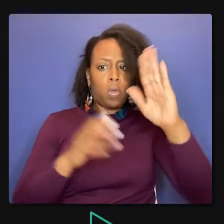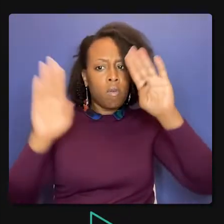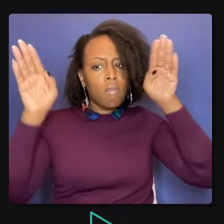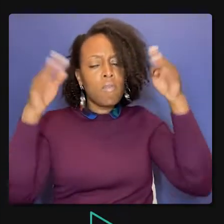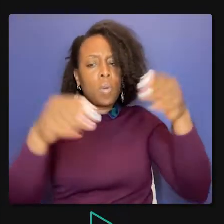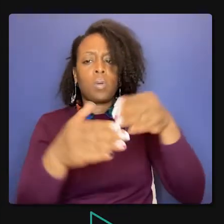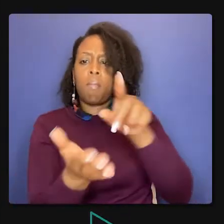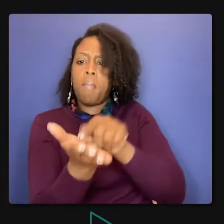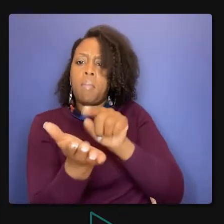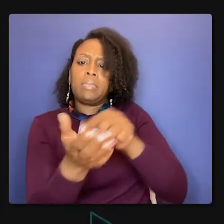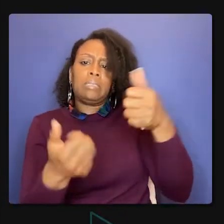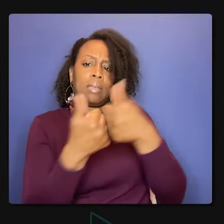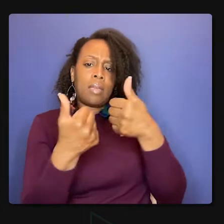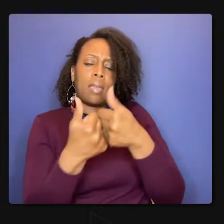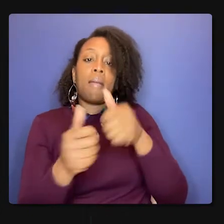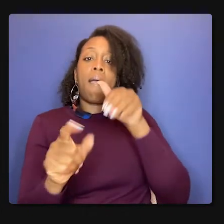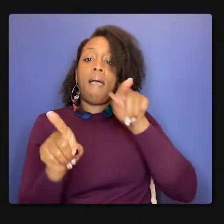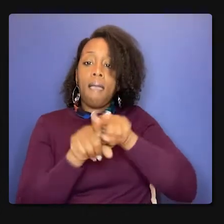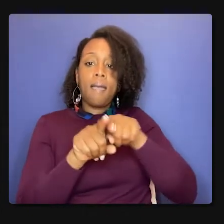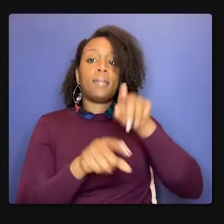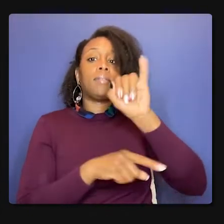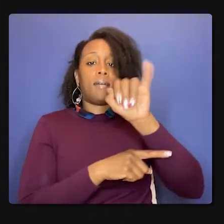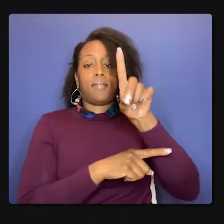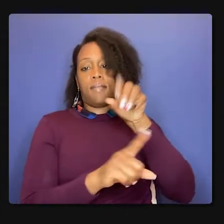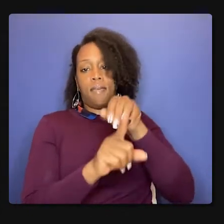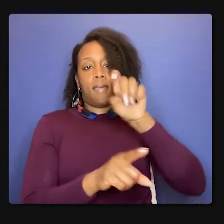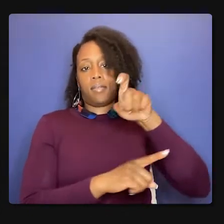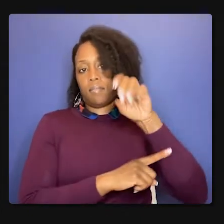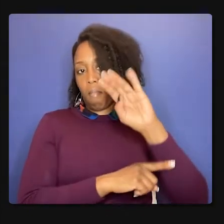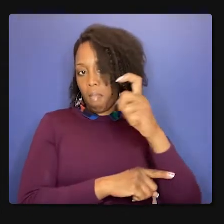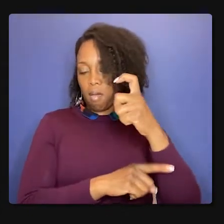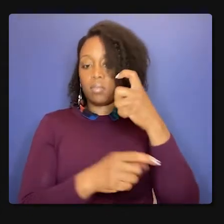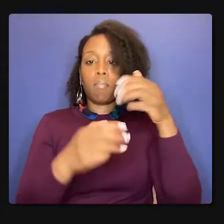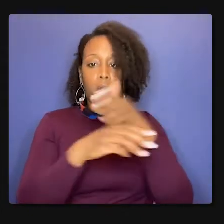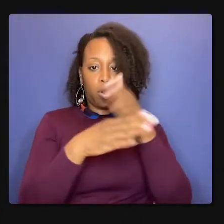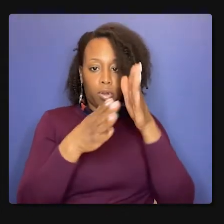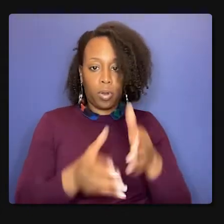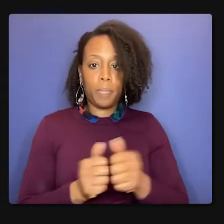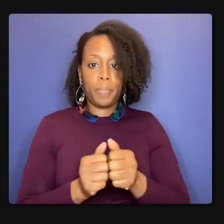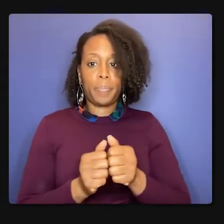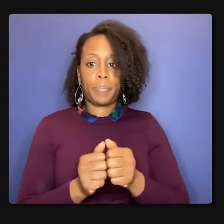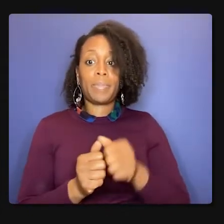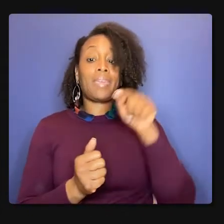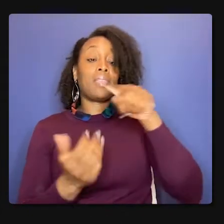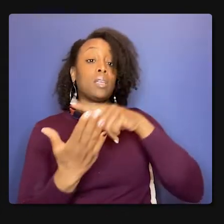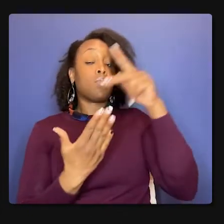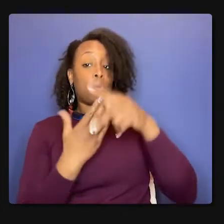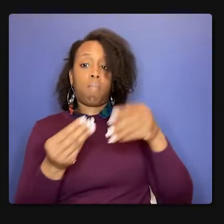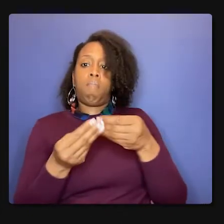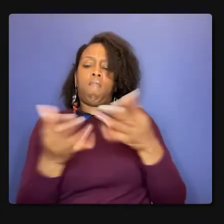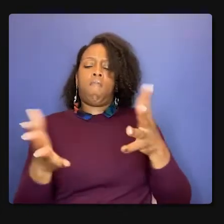For this talk we'll be focusing on publishing games as an ID@Xbox partner, as this program provides